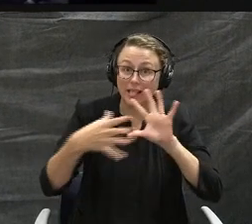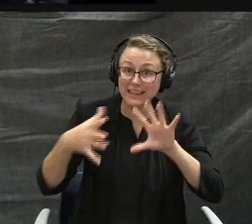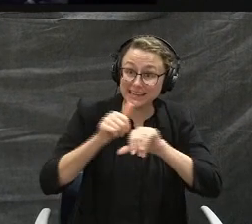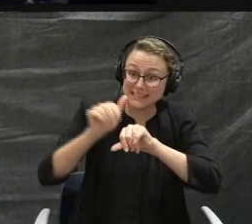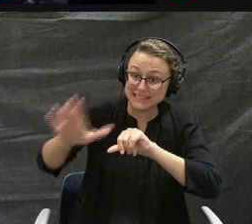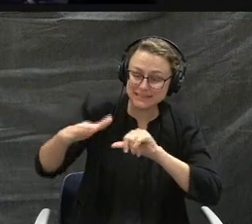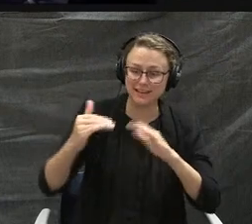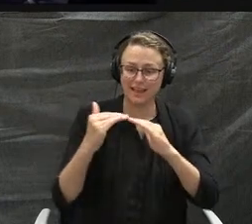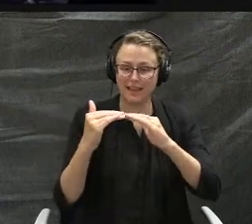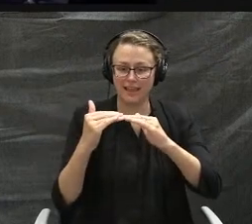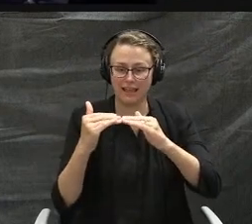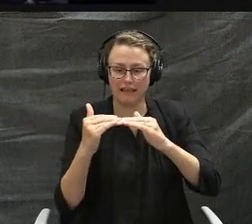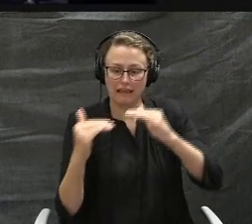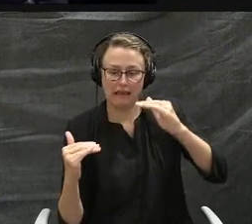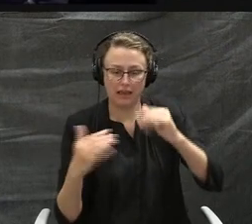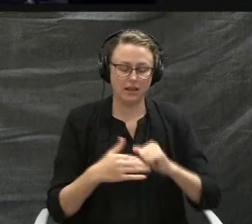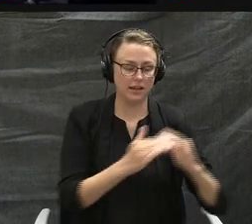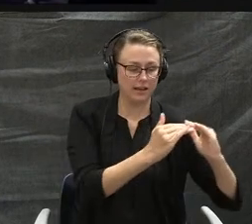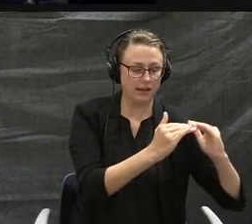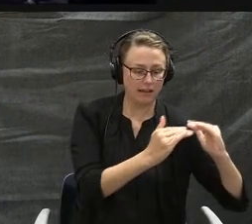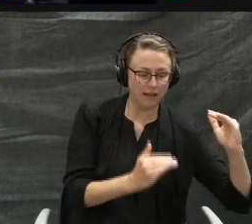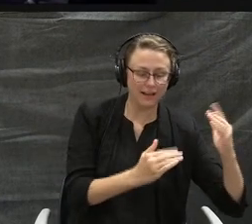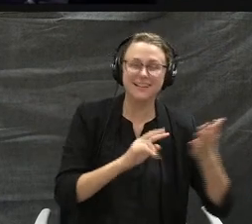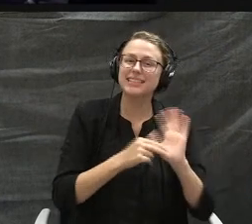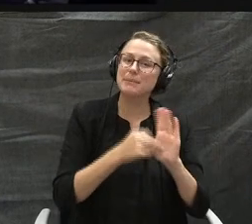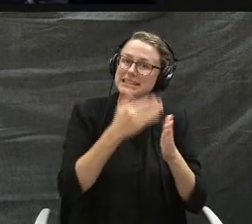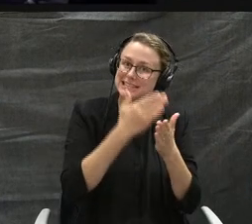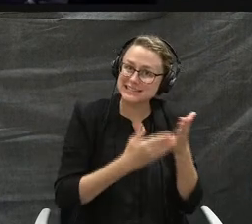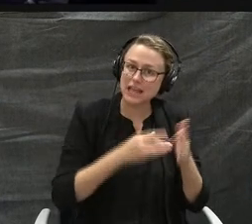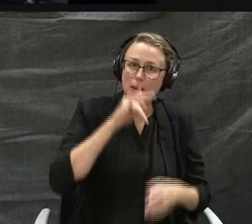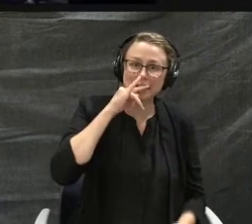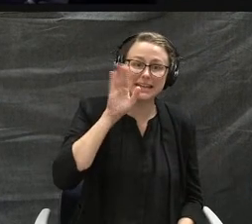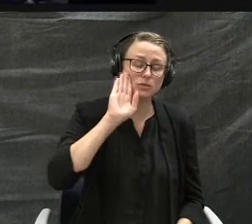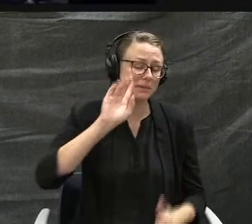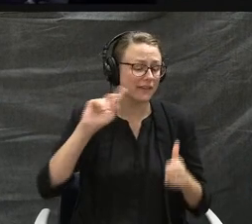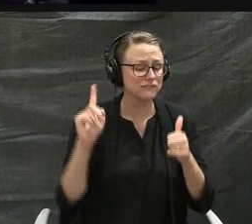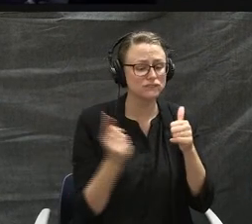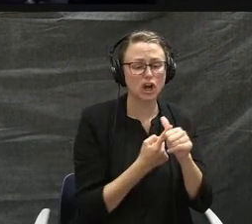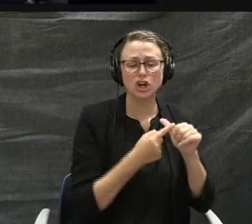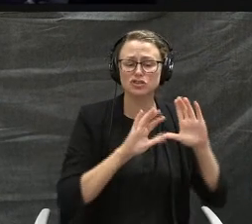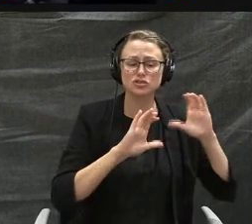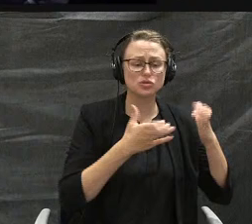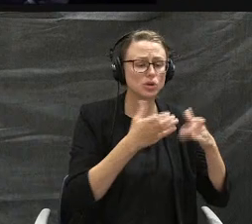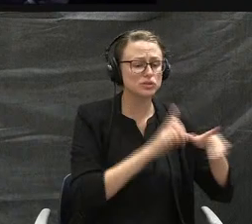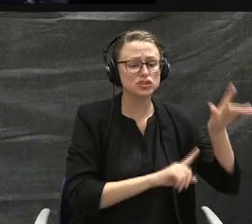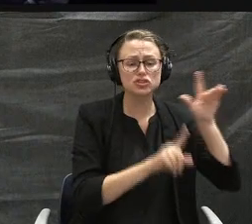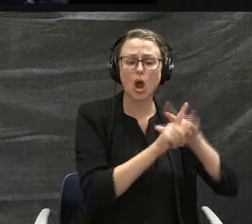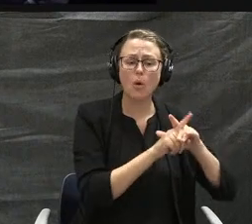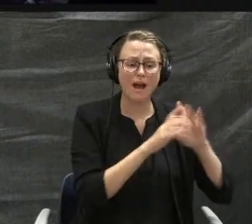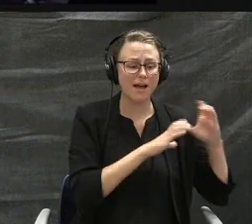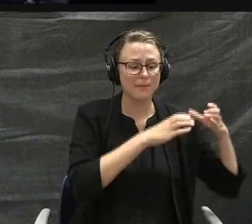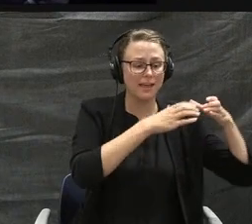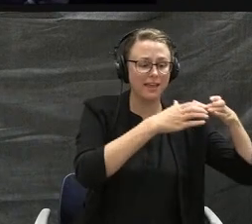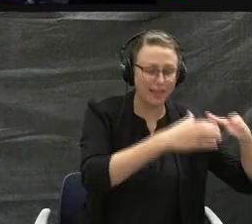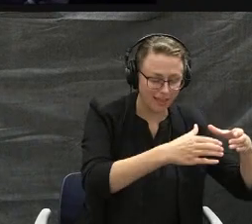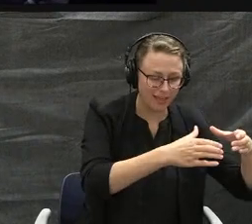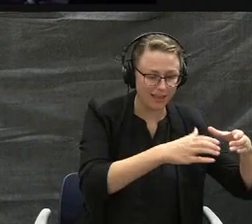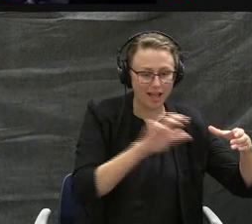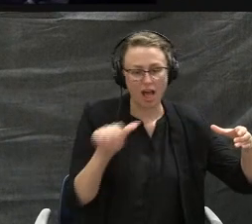staggering means you're going to have some kids that will be the very first kids into the classroom an while others will